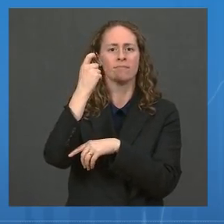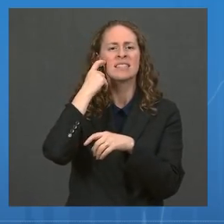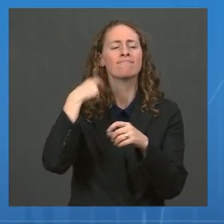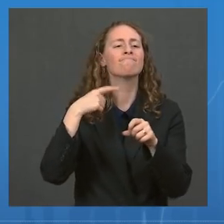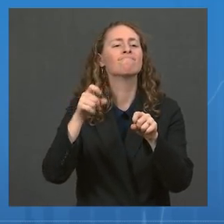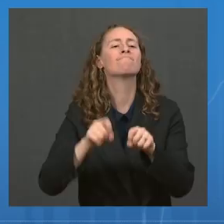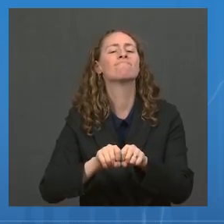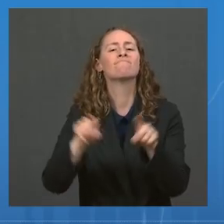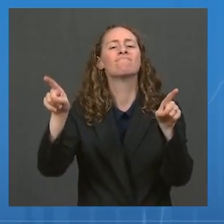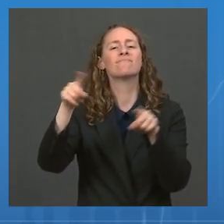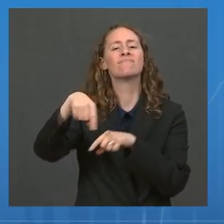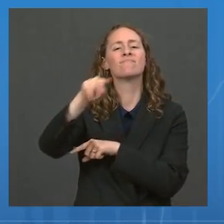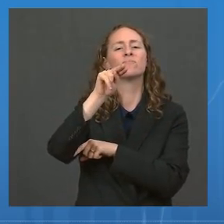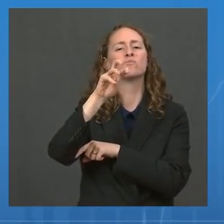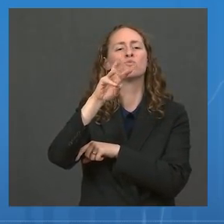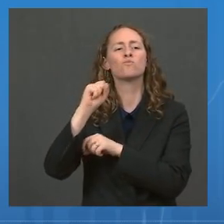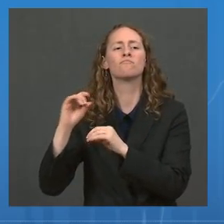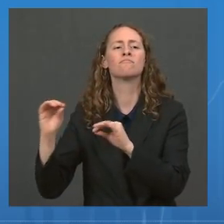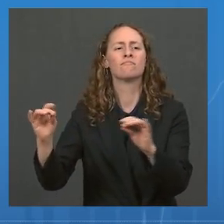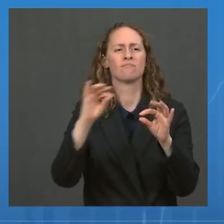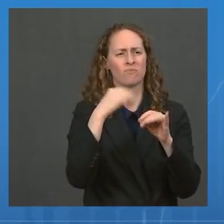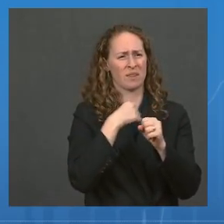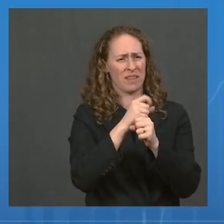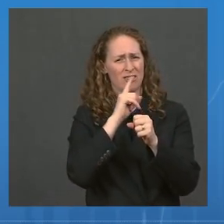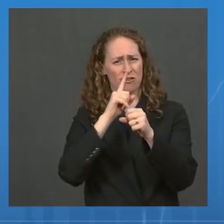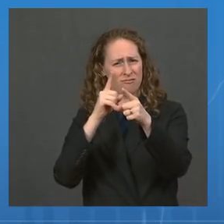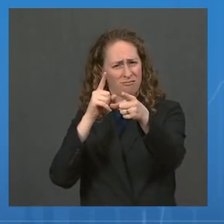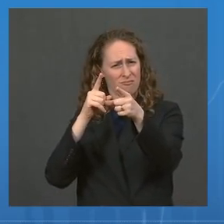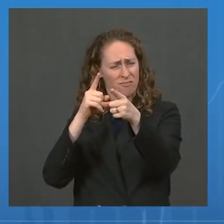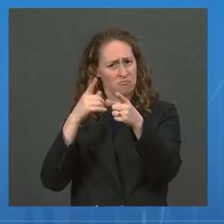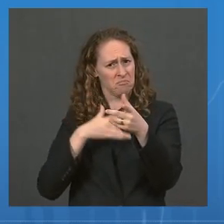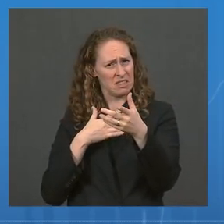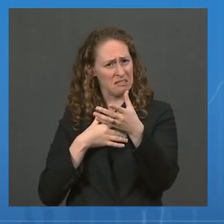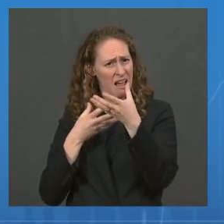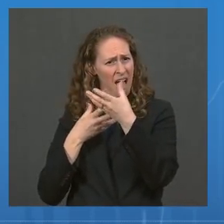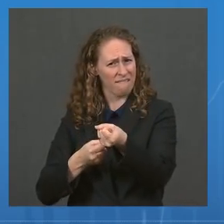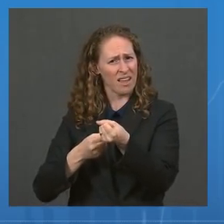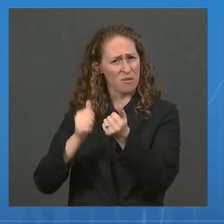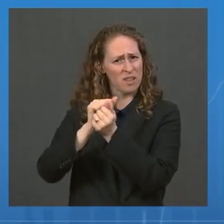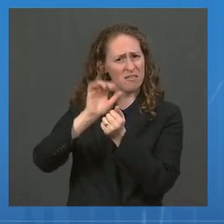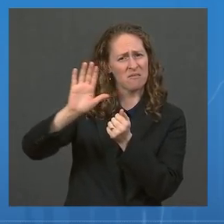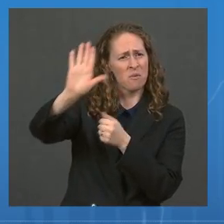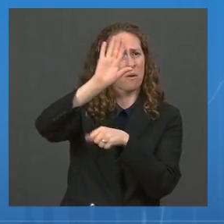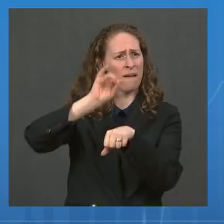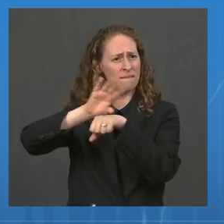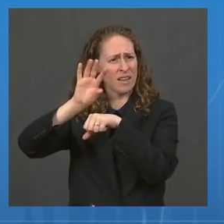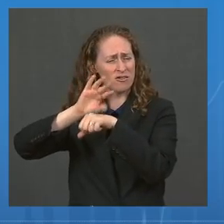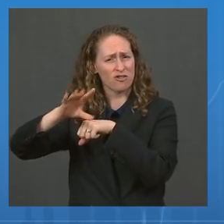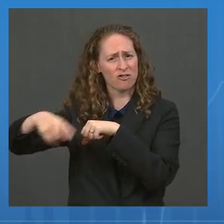in the process, where we saw the advisors go one way and you go another. I did just talk with one of the advisors who voted "no,"